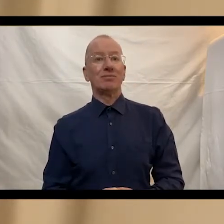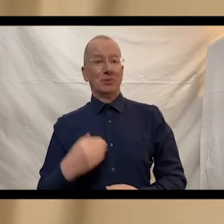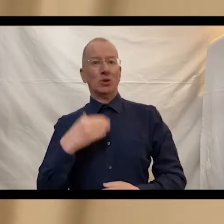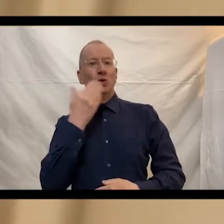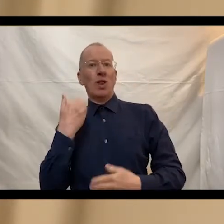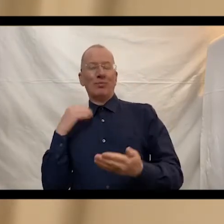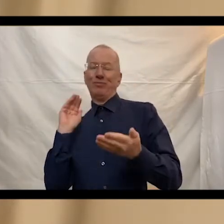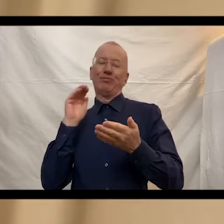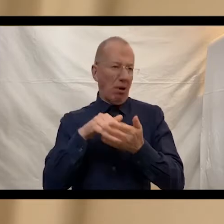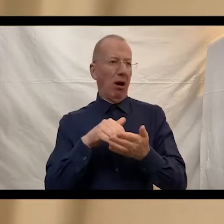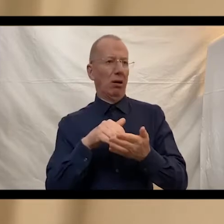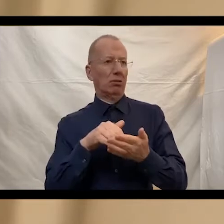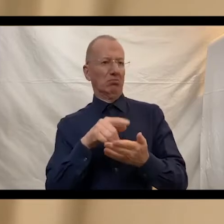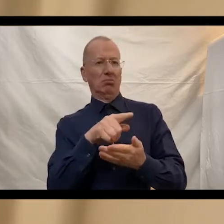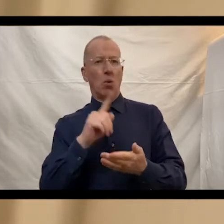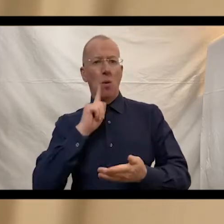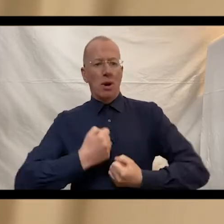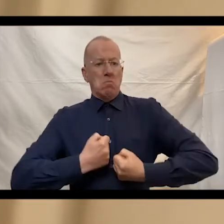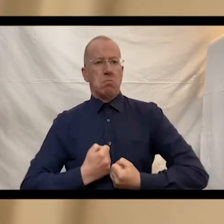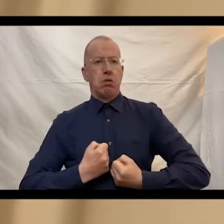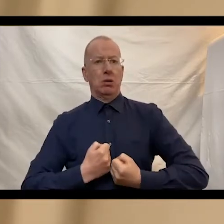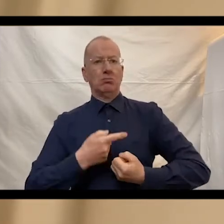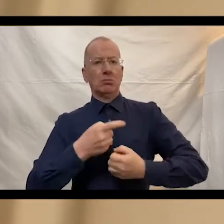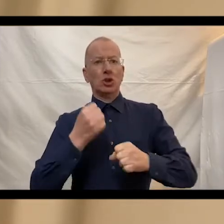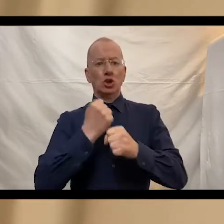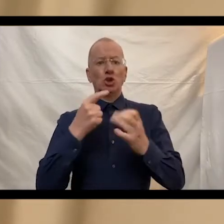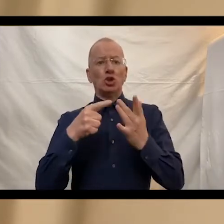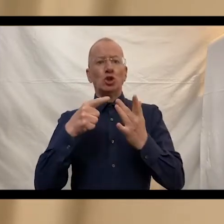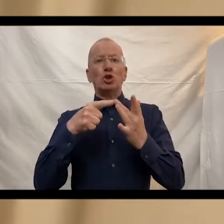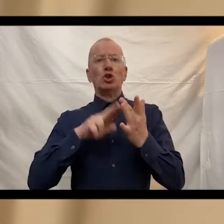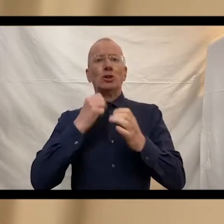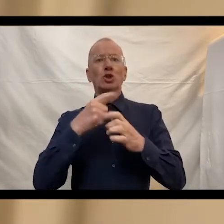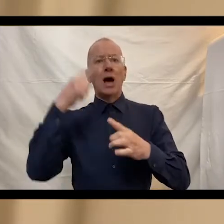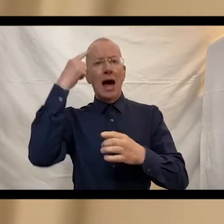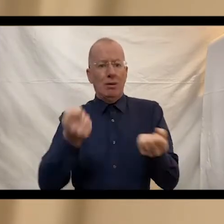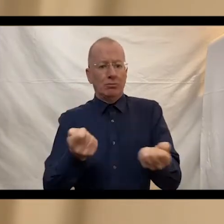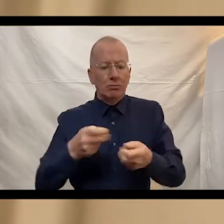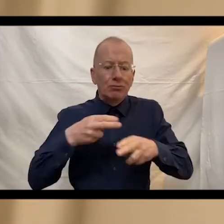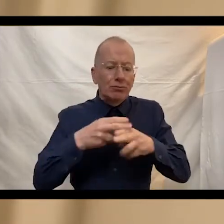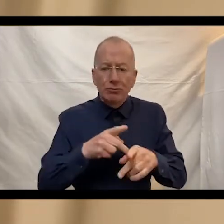One day, I came home from school and there was a stocky ginger woman in our kitchen rummaging through the cutlery drawer.